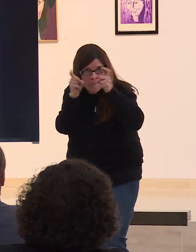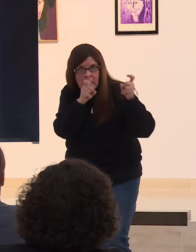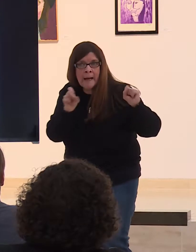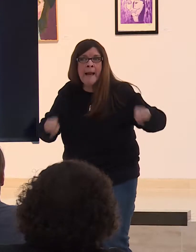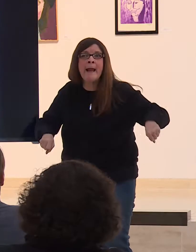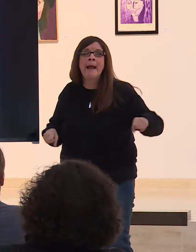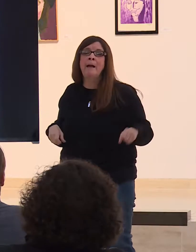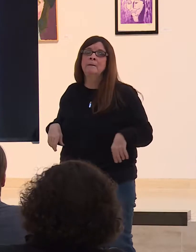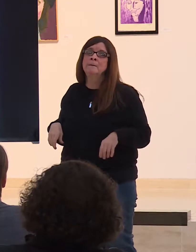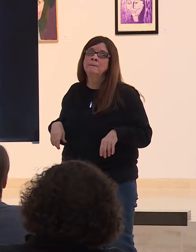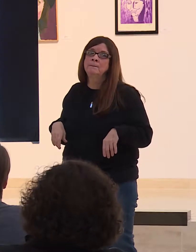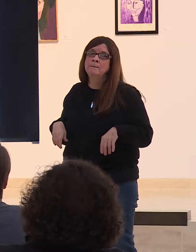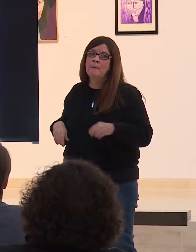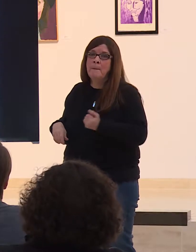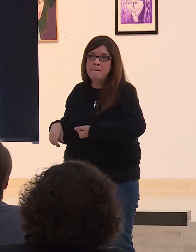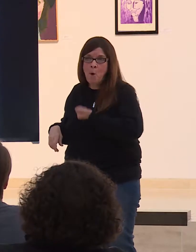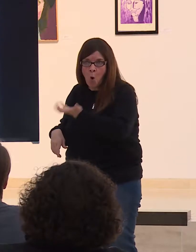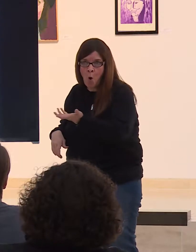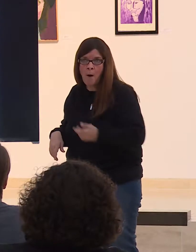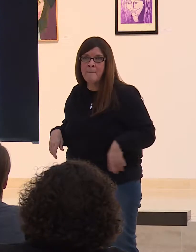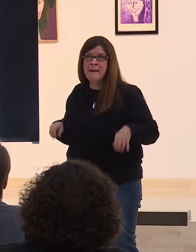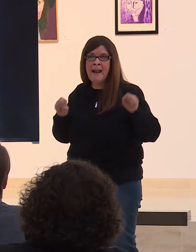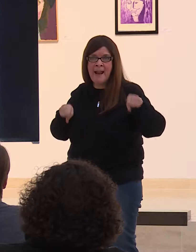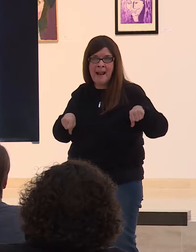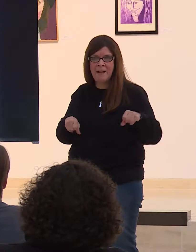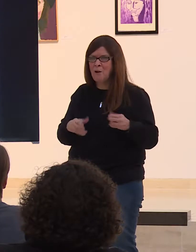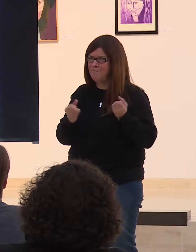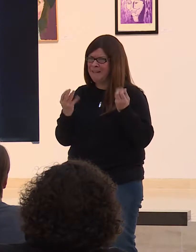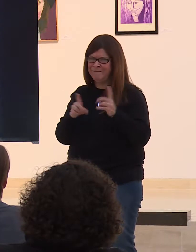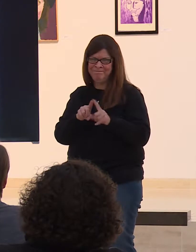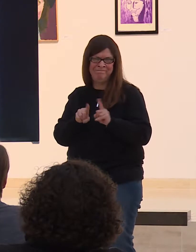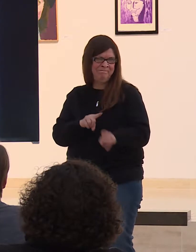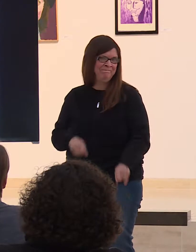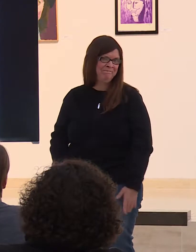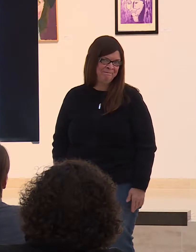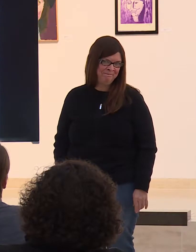There's photography included, poetry, all sorts